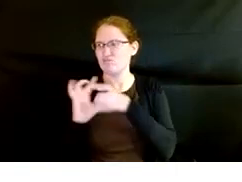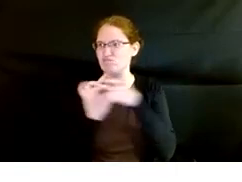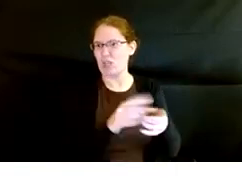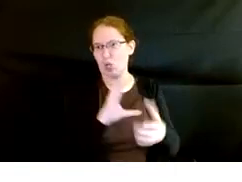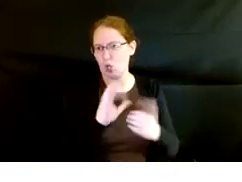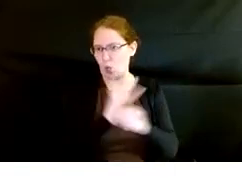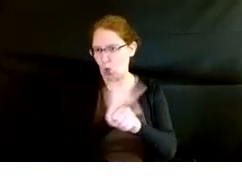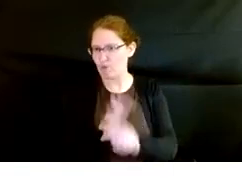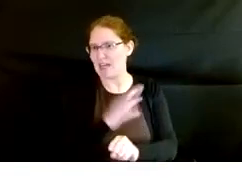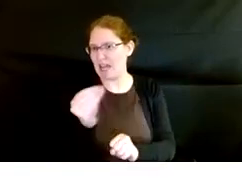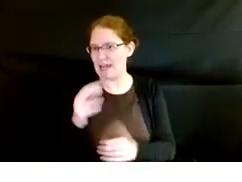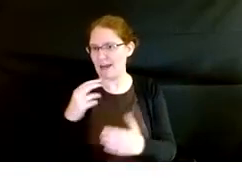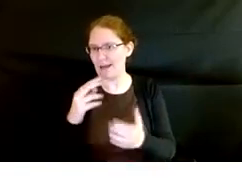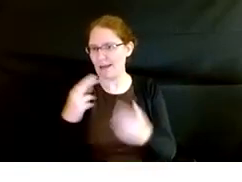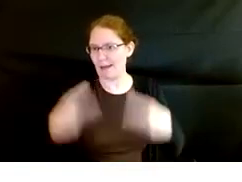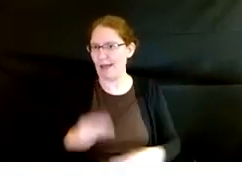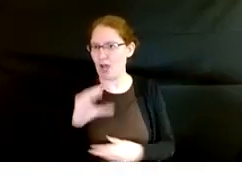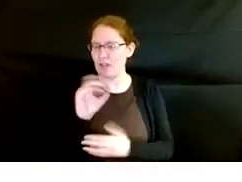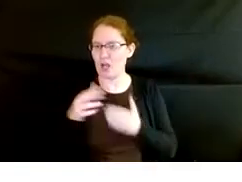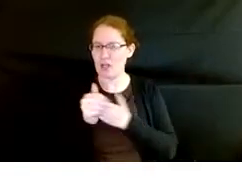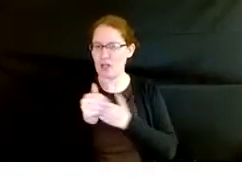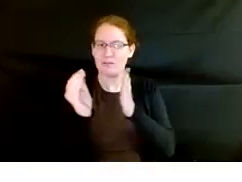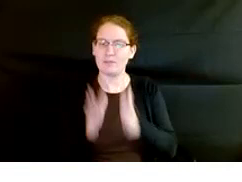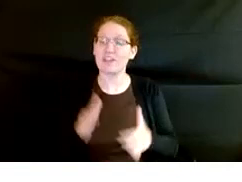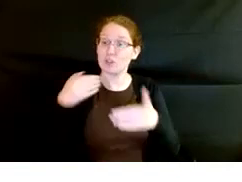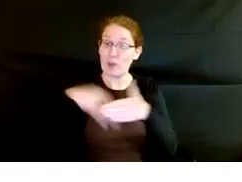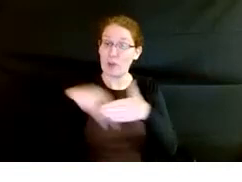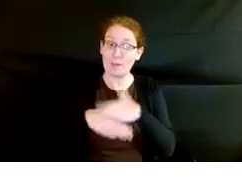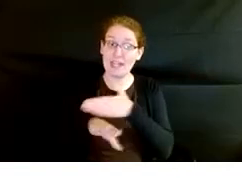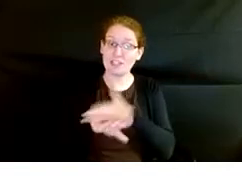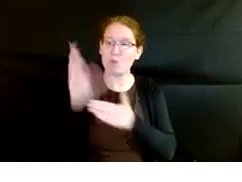health care guidelines uh it's accommodations I'm gonna be talking about reasonable accommodations,